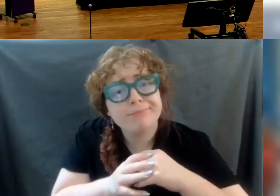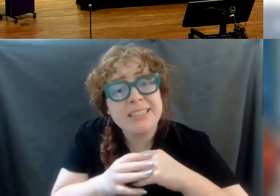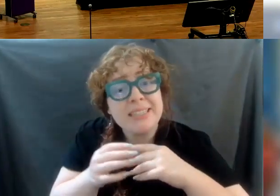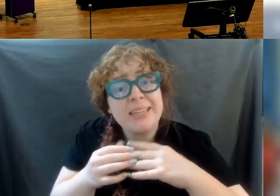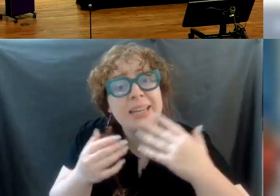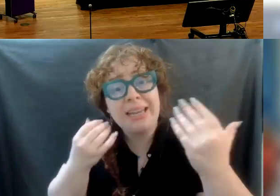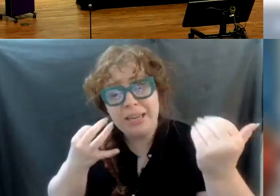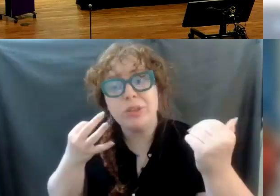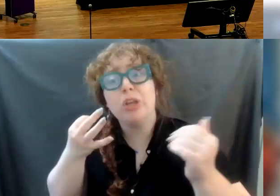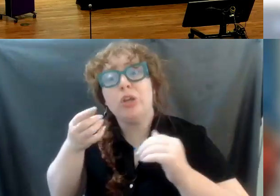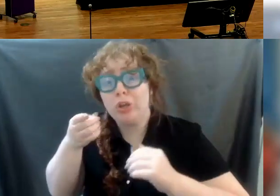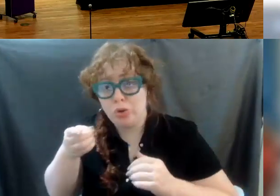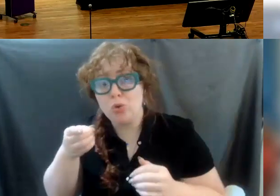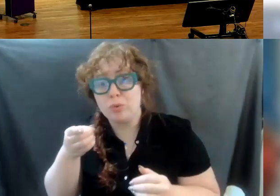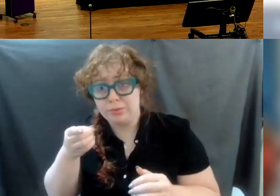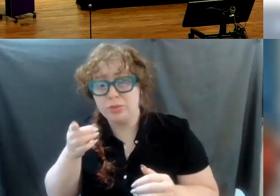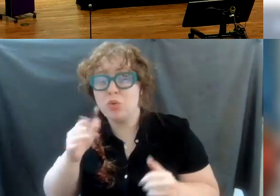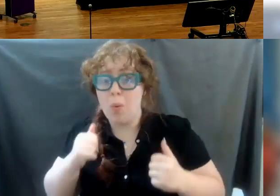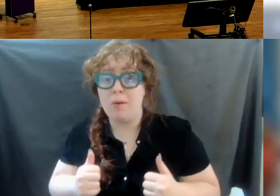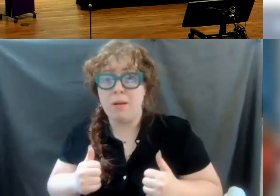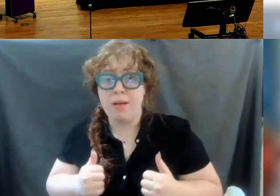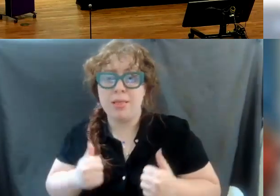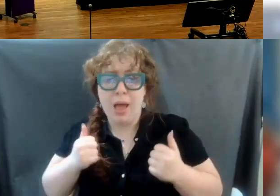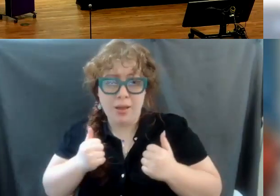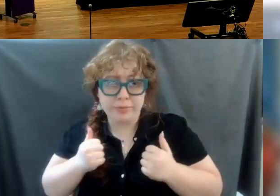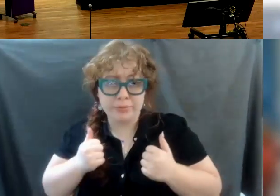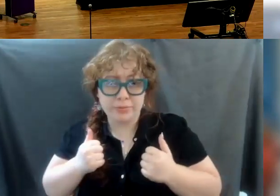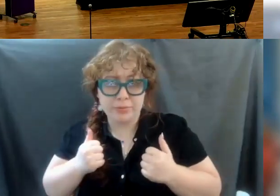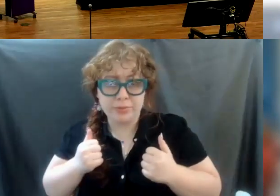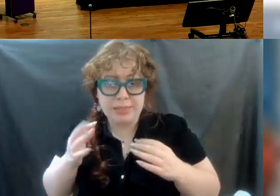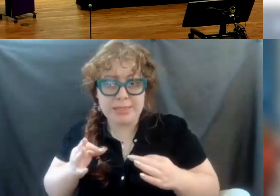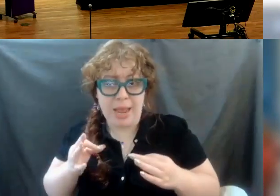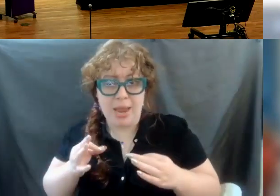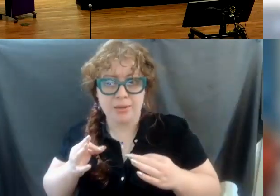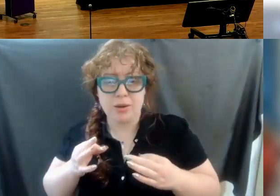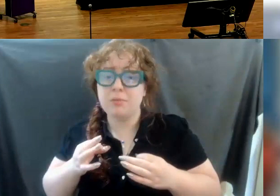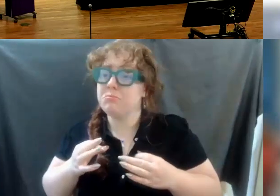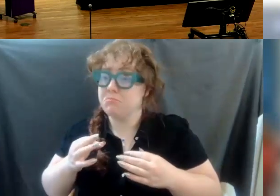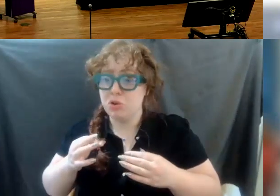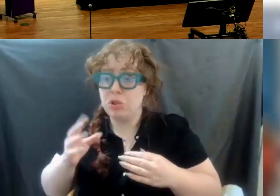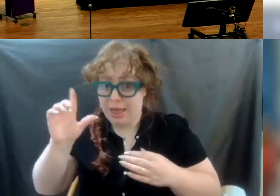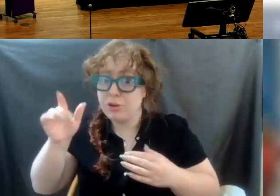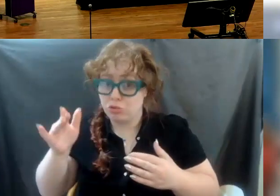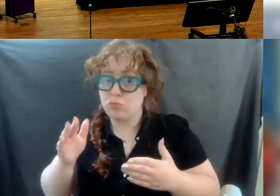to create a different opportunity for your children before they're born. They have a hard time with that